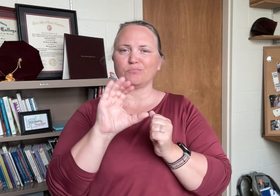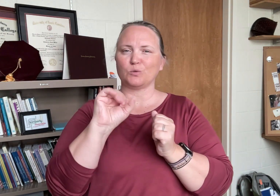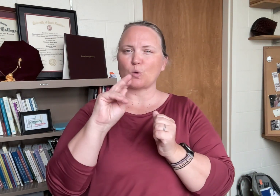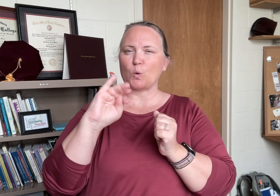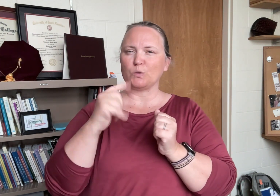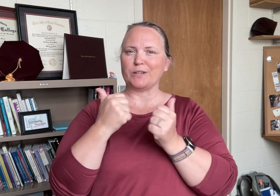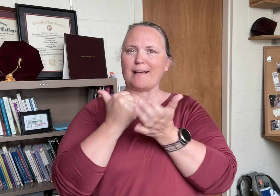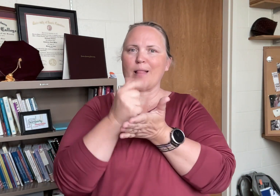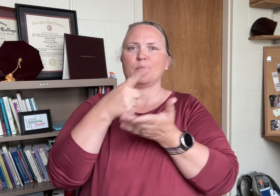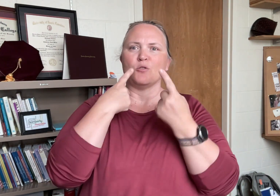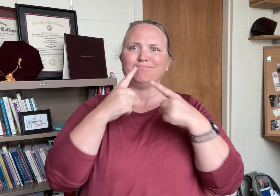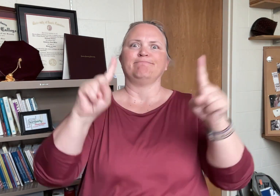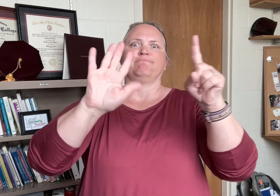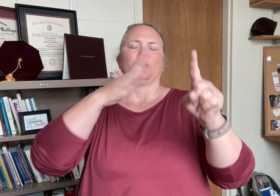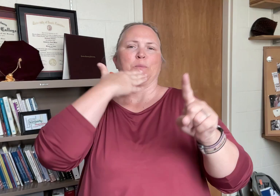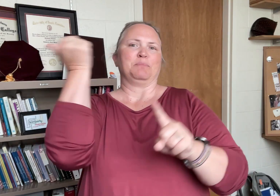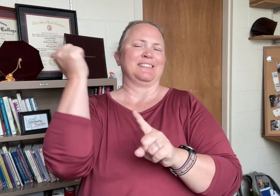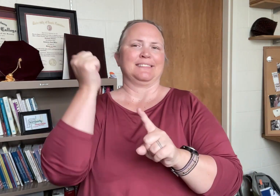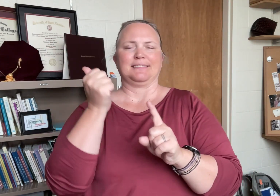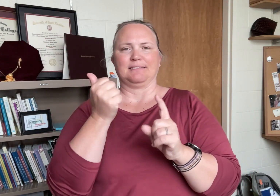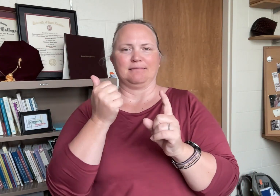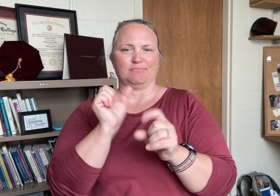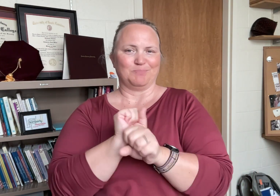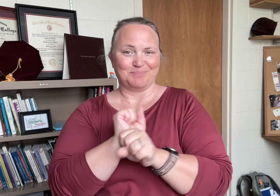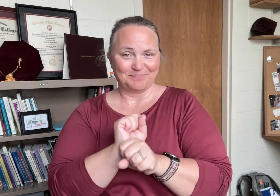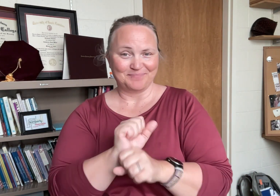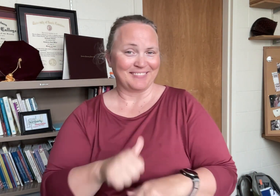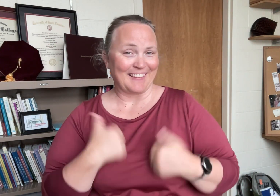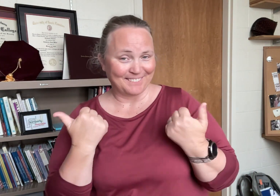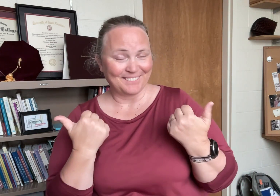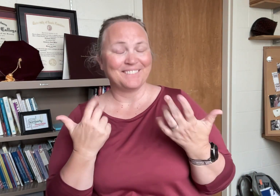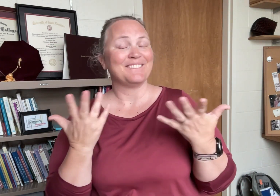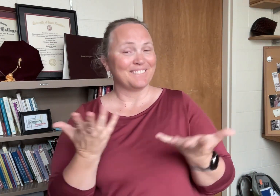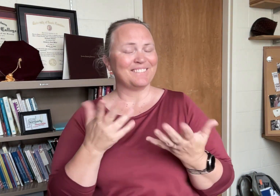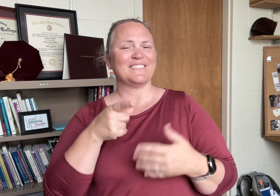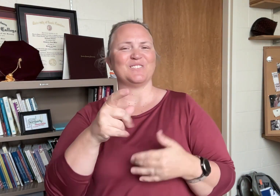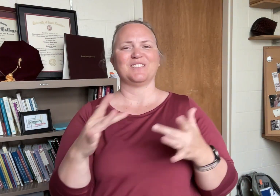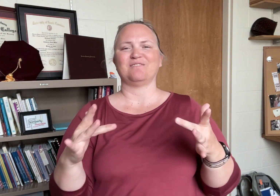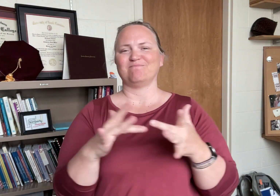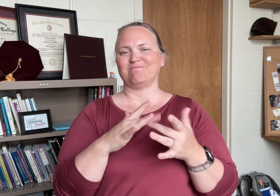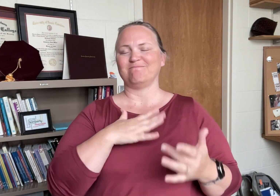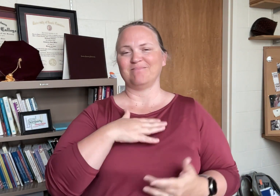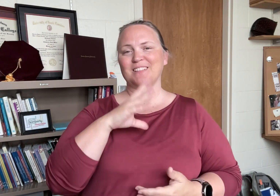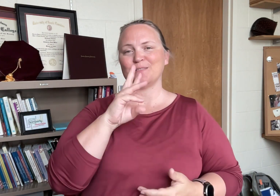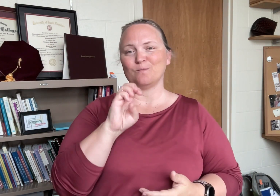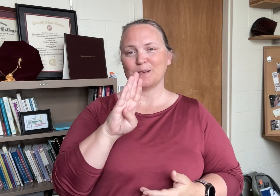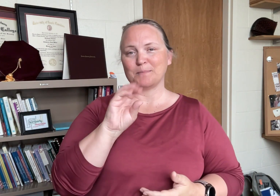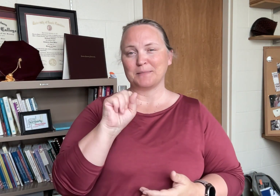help you succeed in your academic job life, feel free to check out my website.